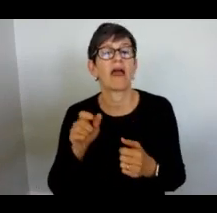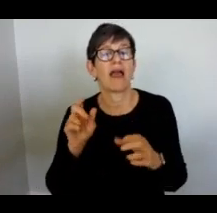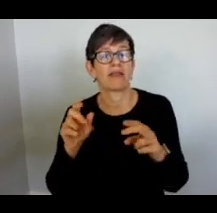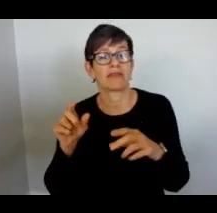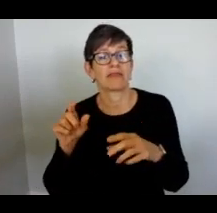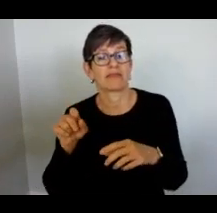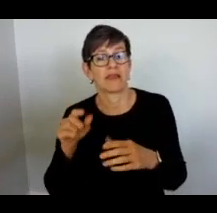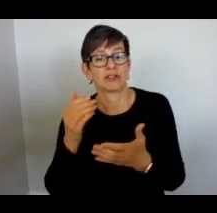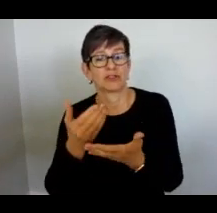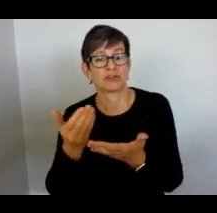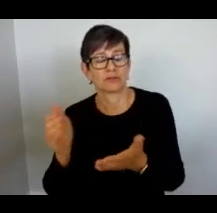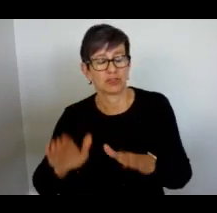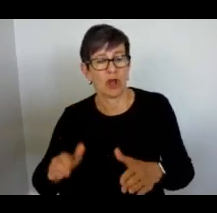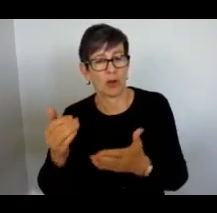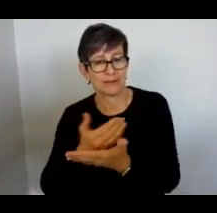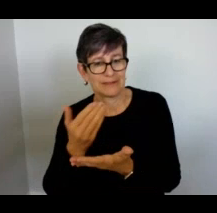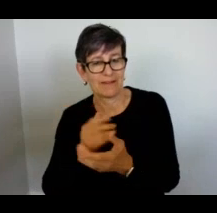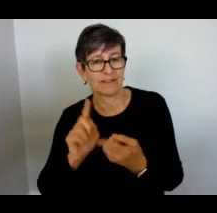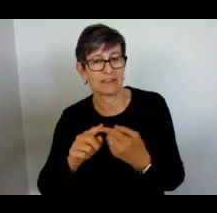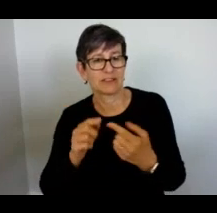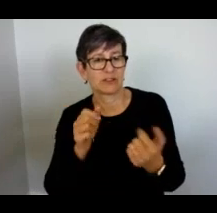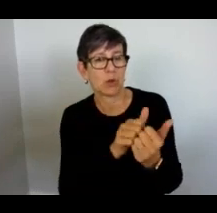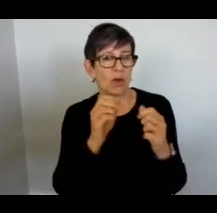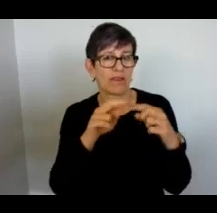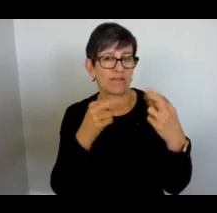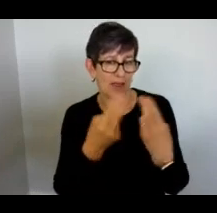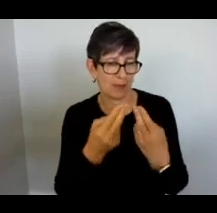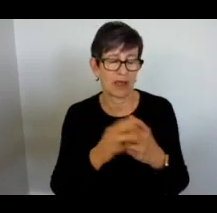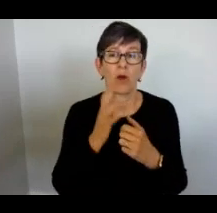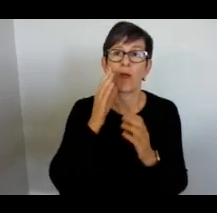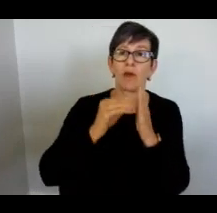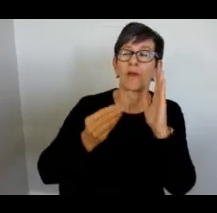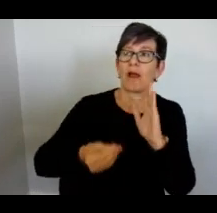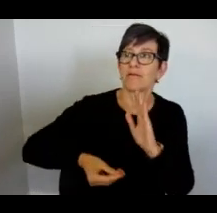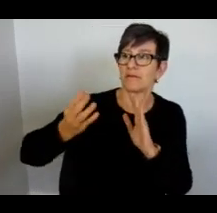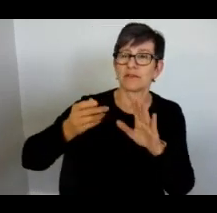When making an application to the children's court, I'm mindful that not everyone here is